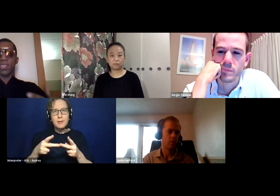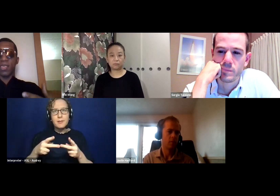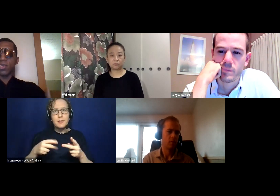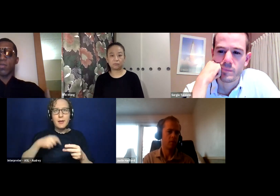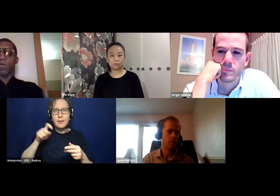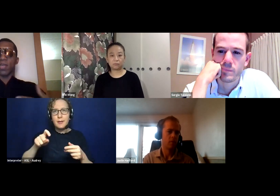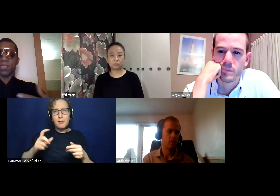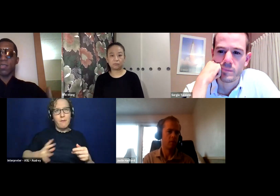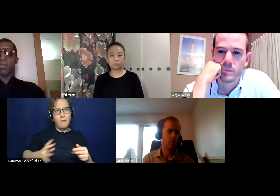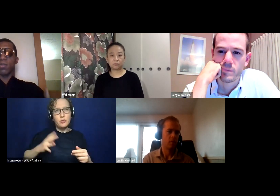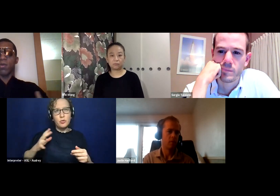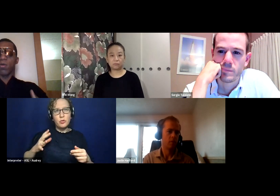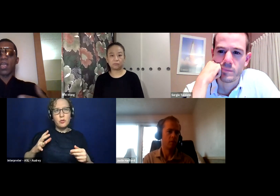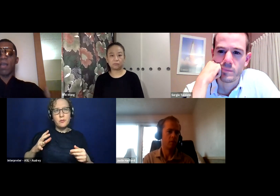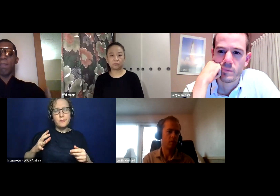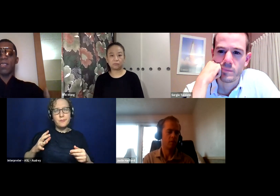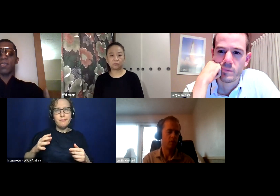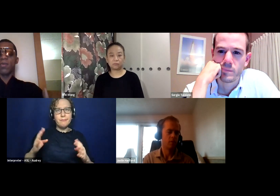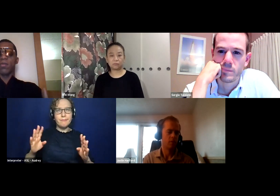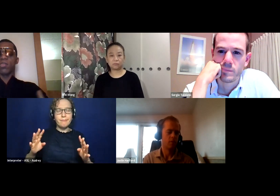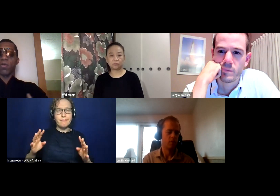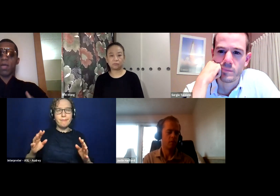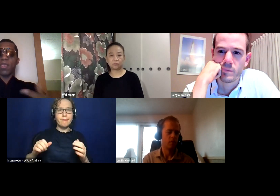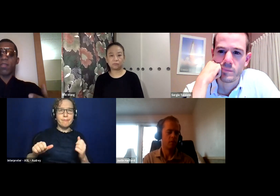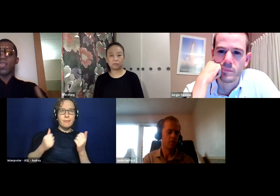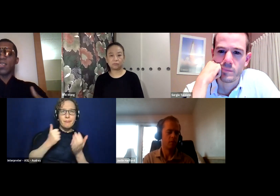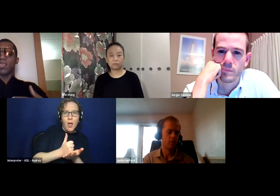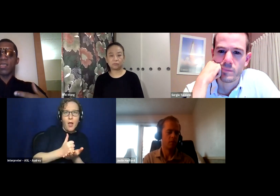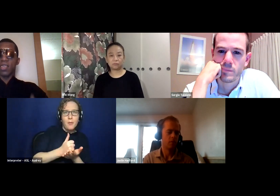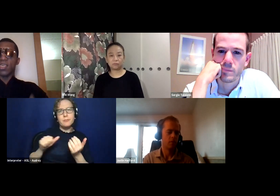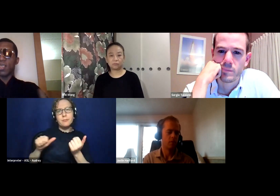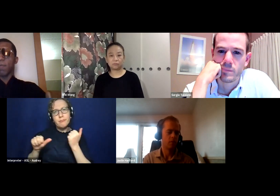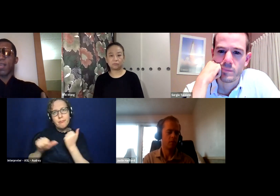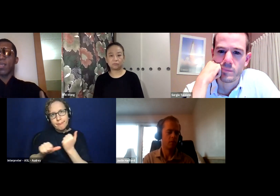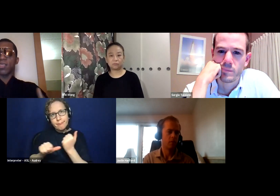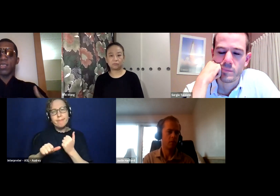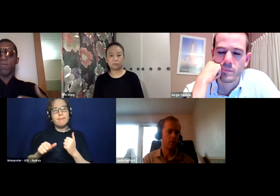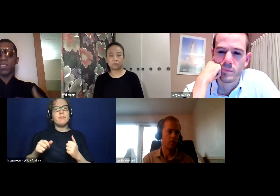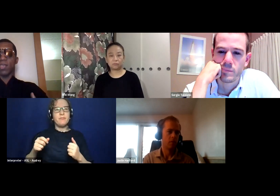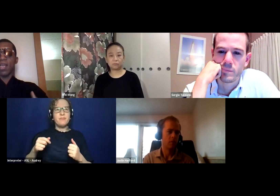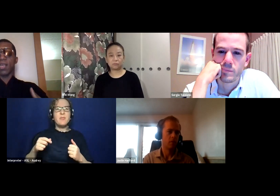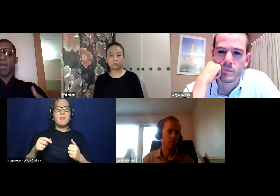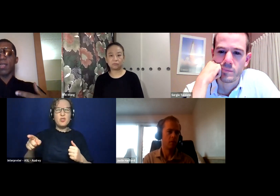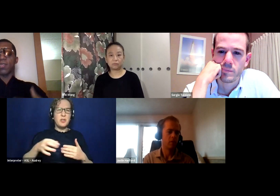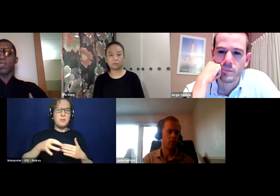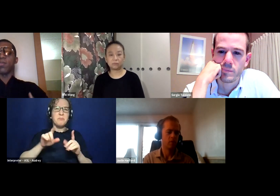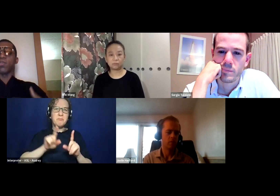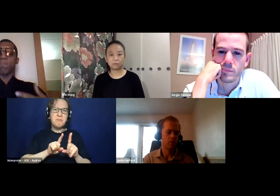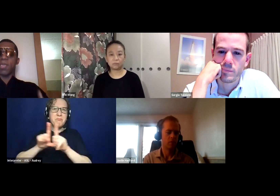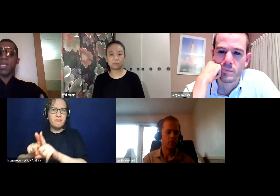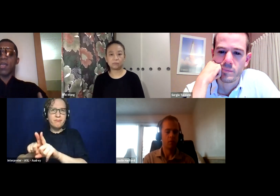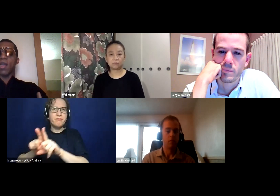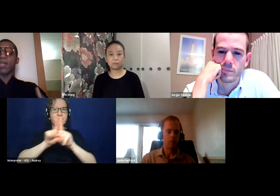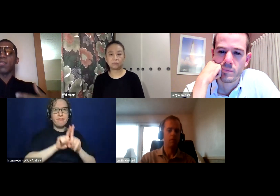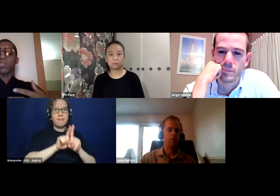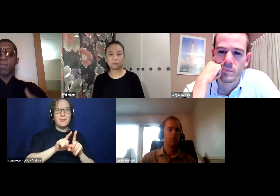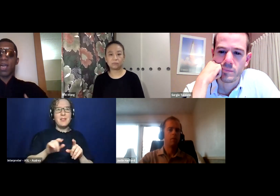attention or assistance on campus so I mean, typically she was like an assistant to me and